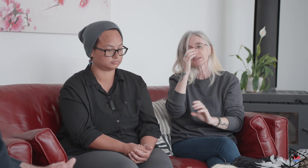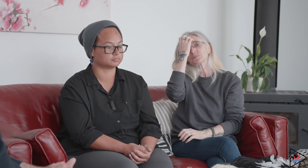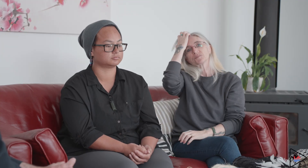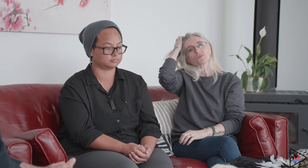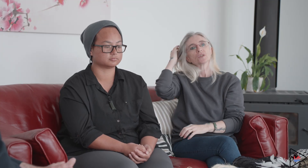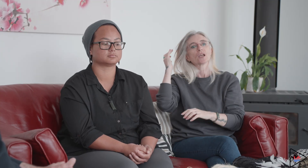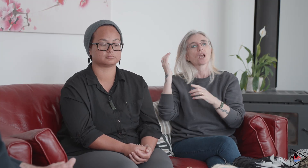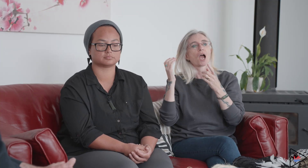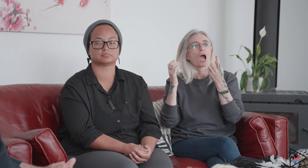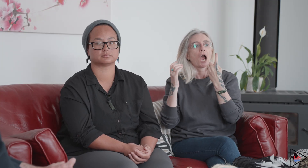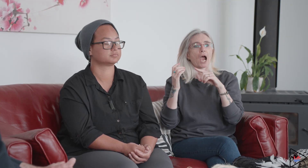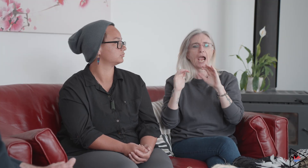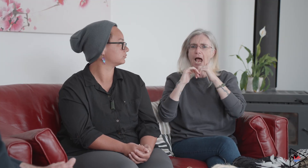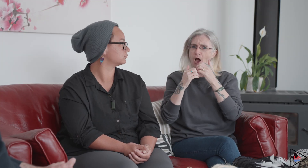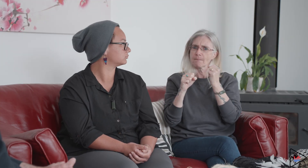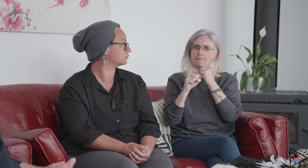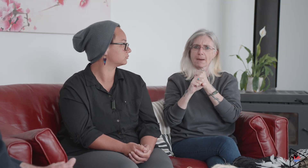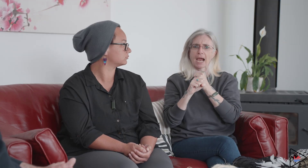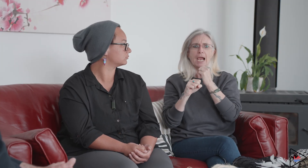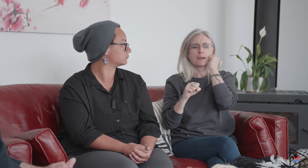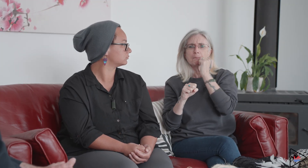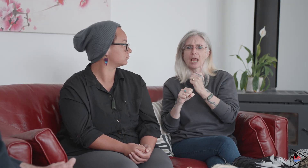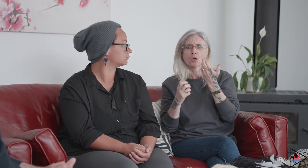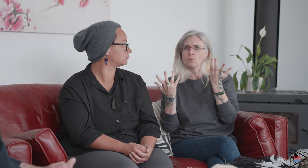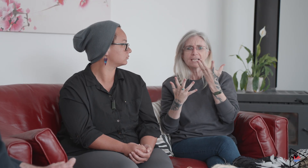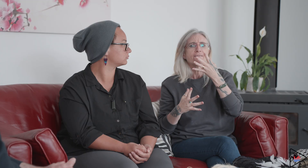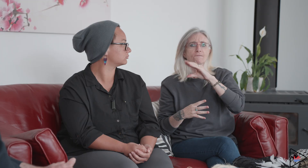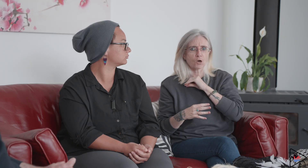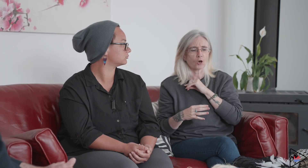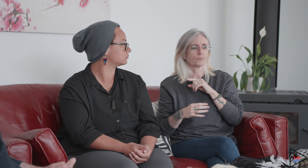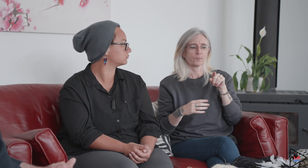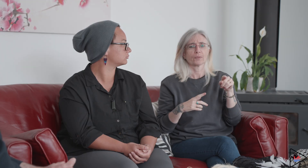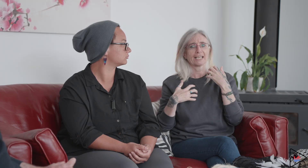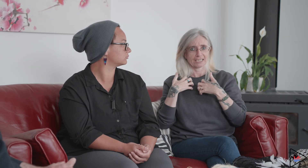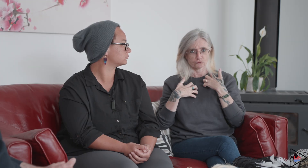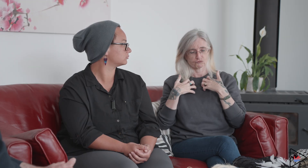so it makes a perfect circle. So you can see there's a black and